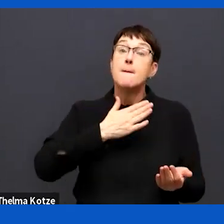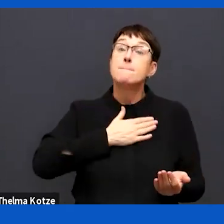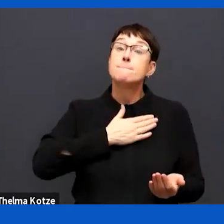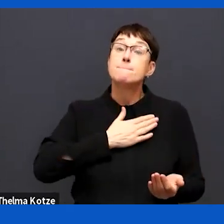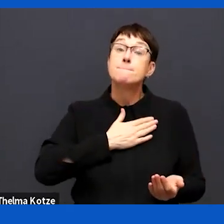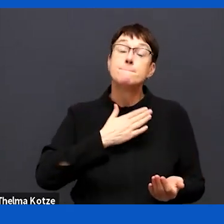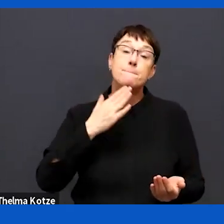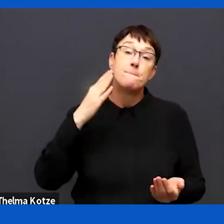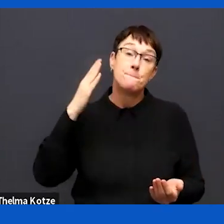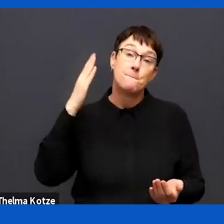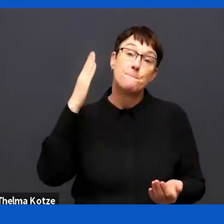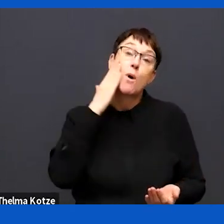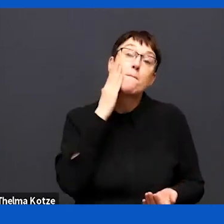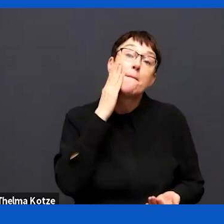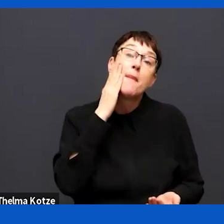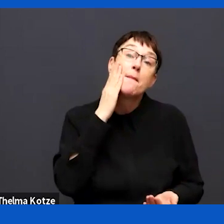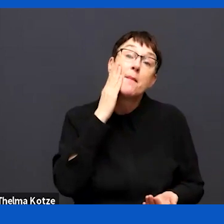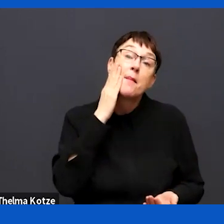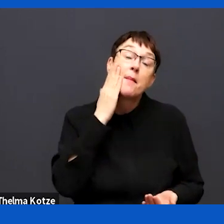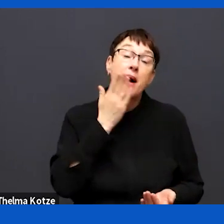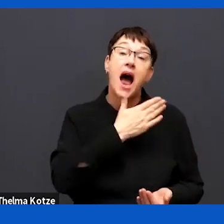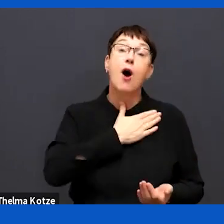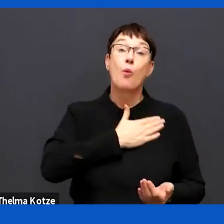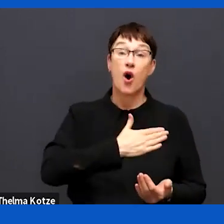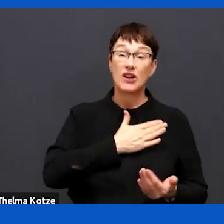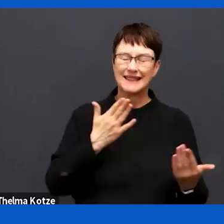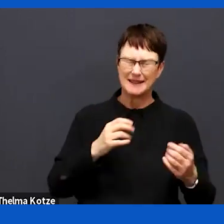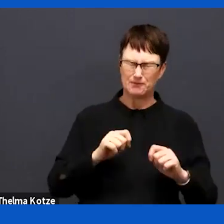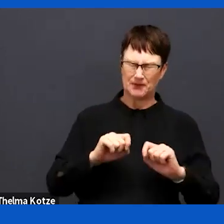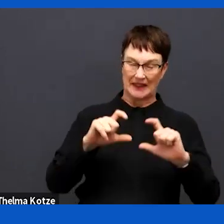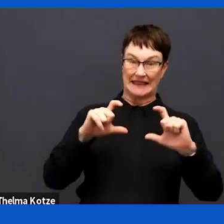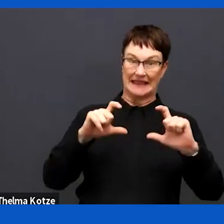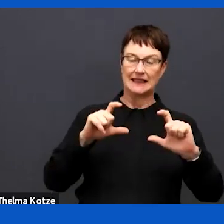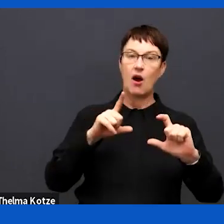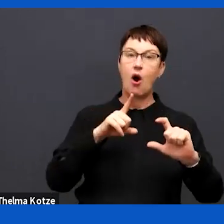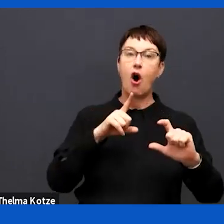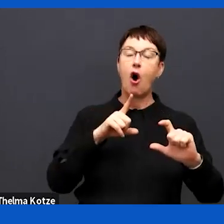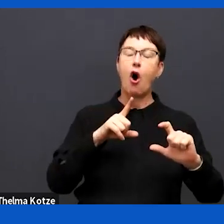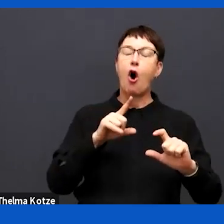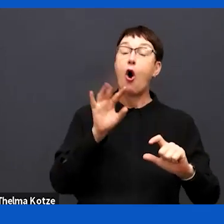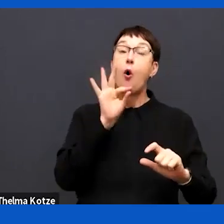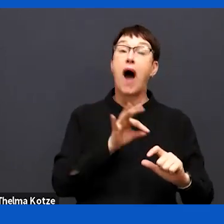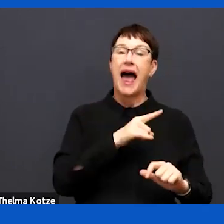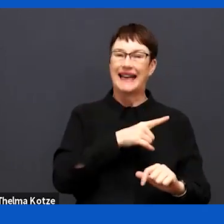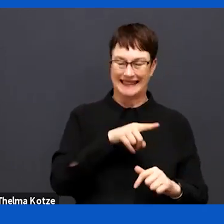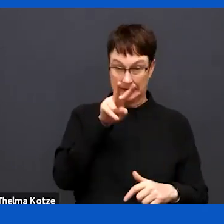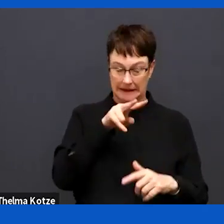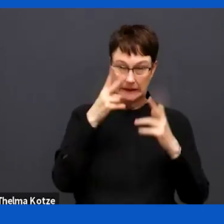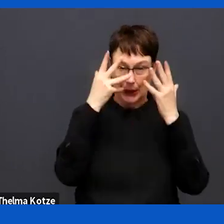can read it. But when I say oh, don't worry mum, go into Internet Explorer,